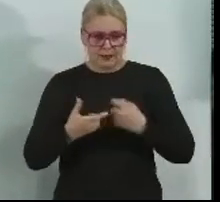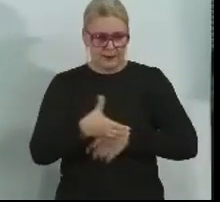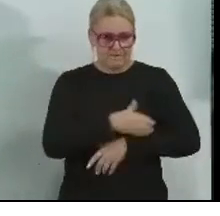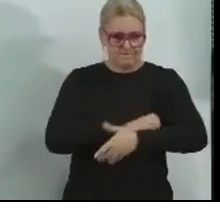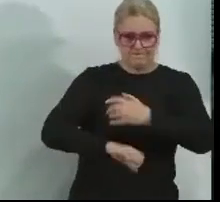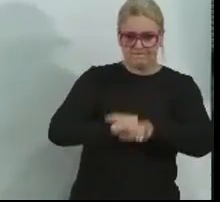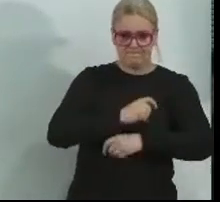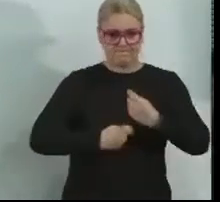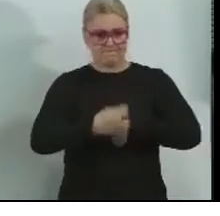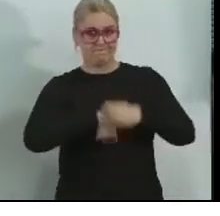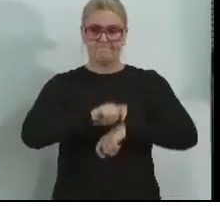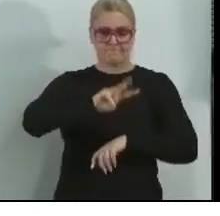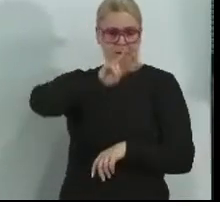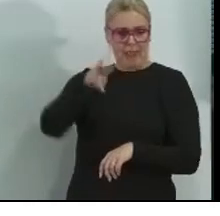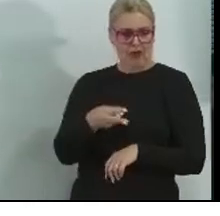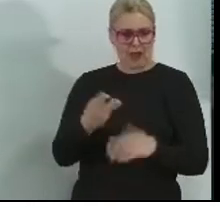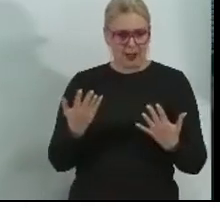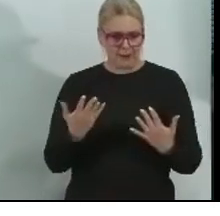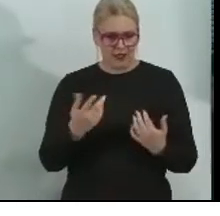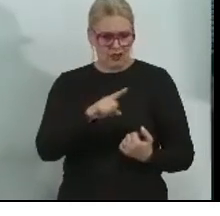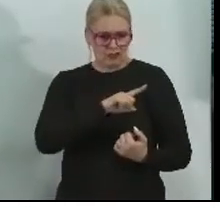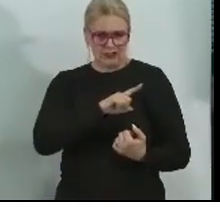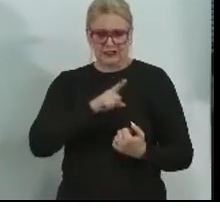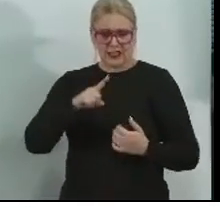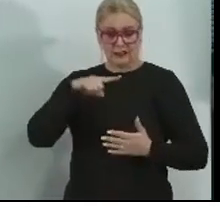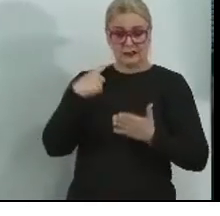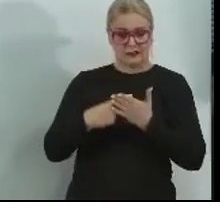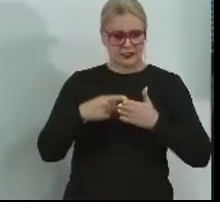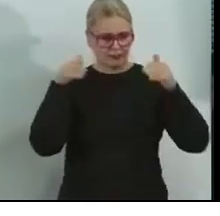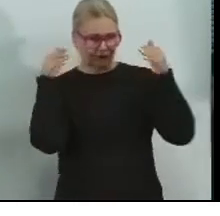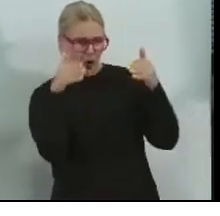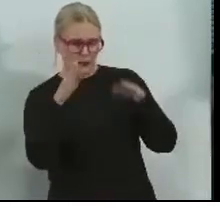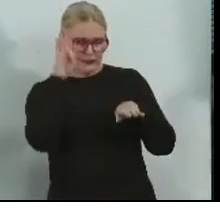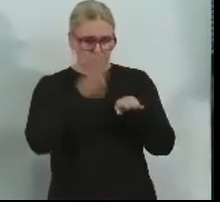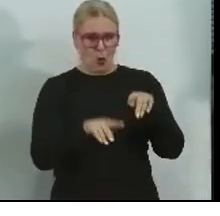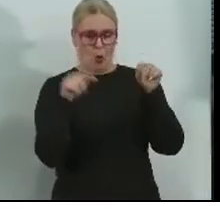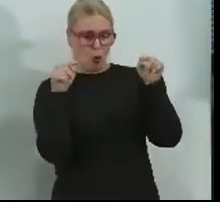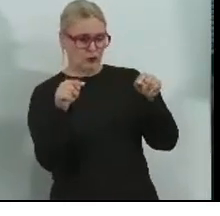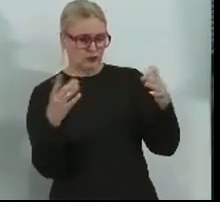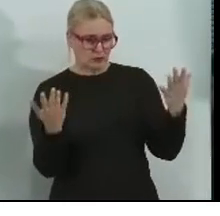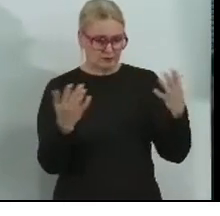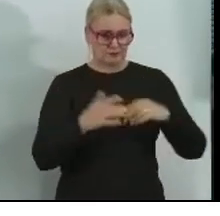and we knew would bring it did bring people through the door to watch the games themselves.